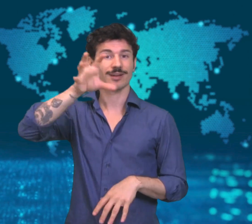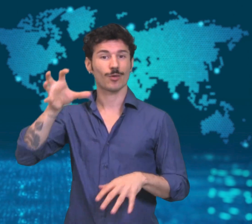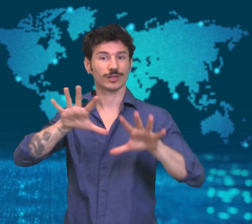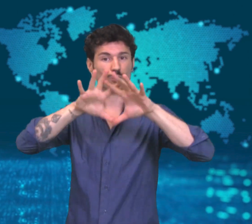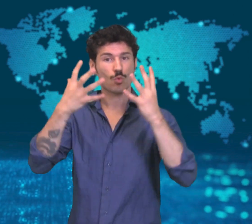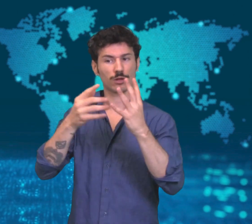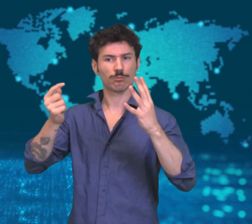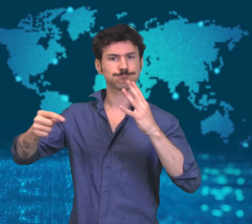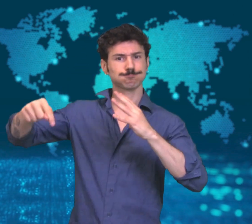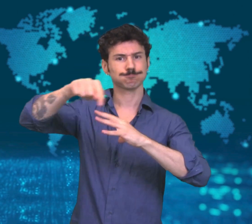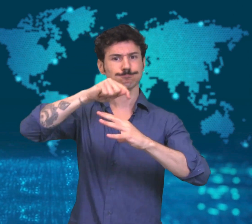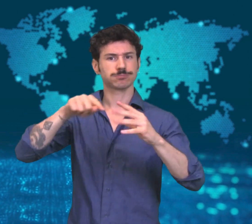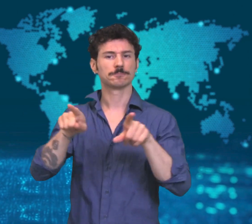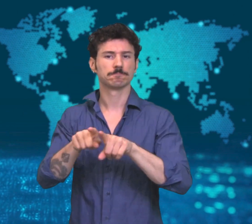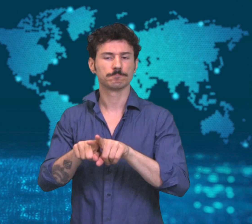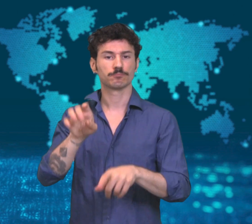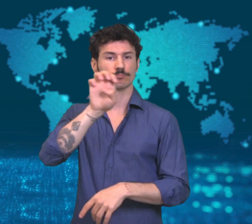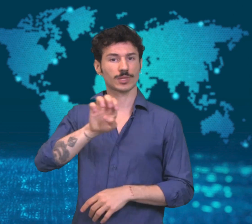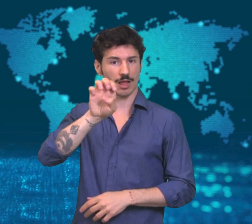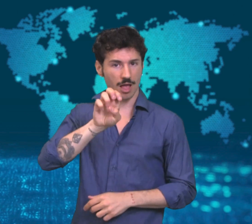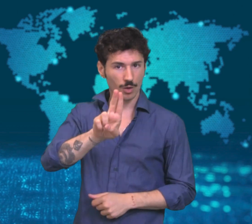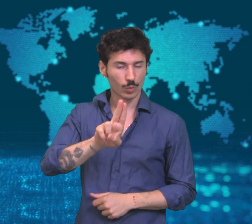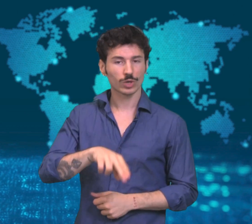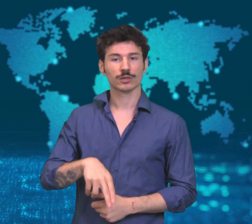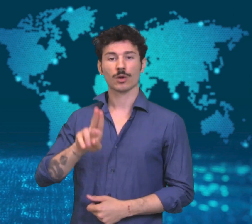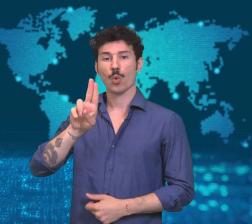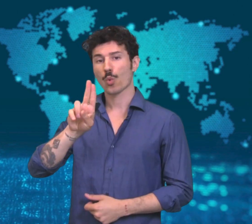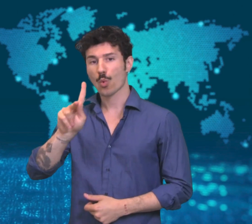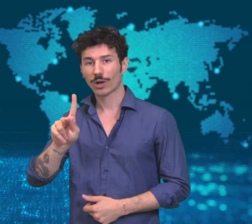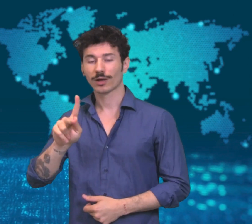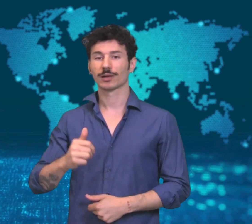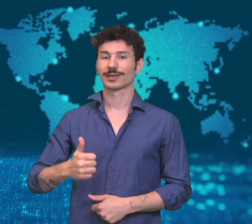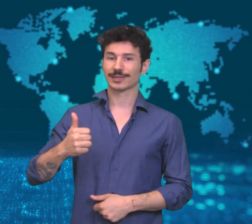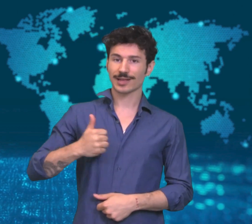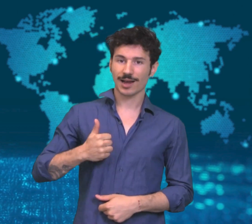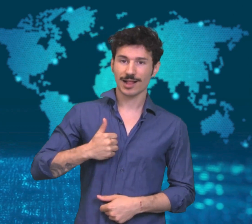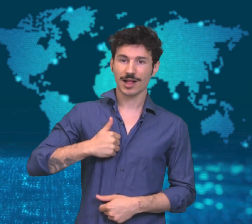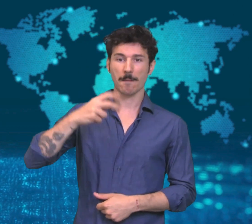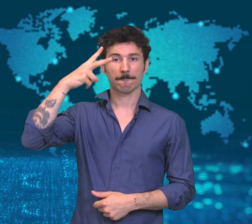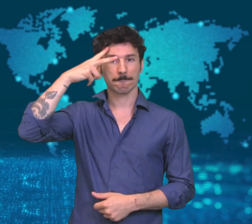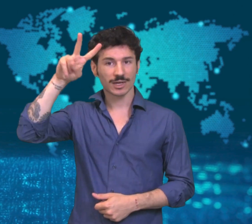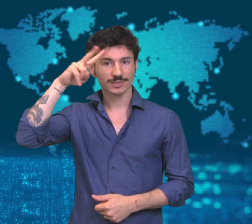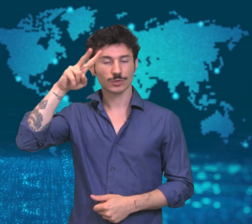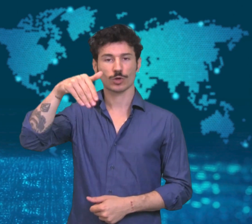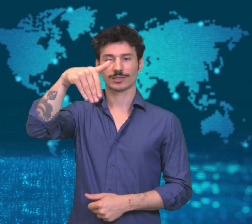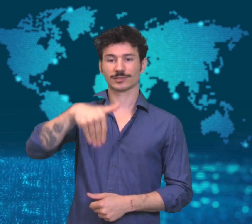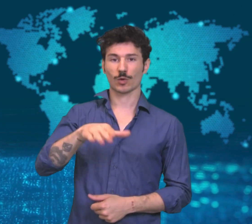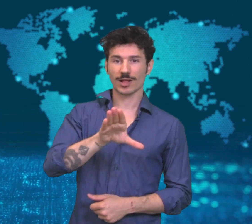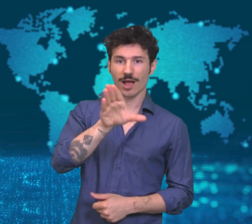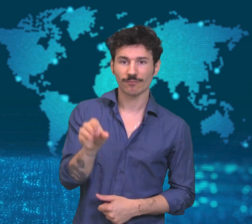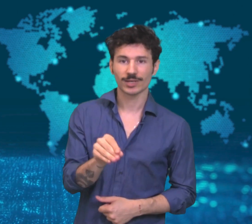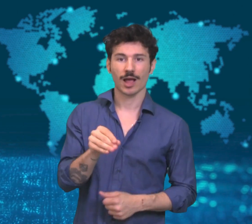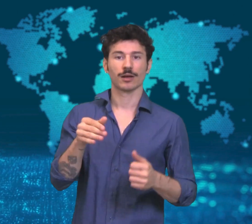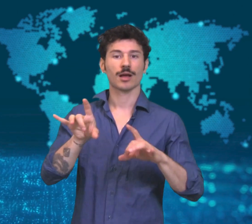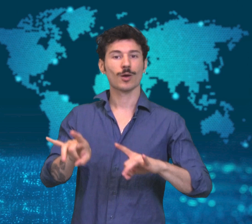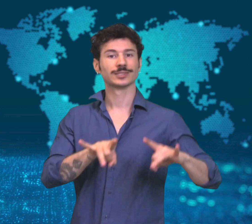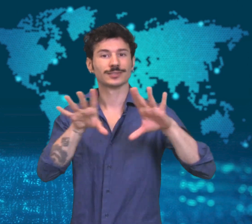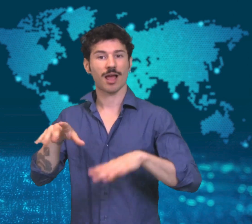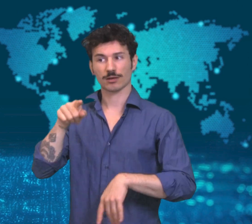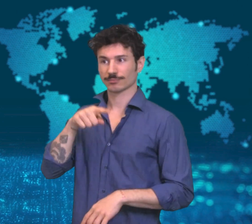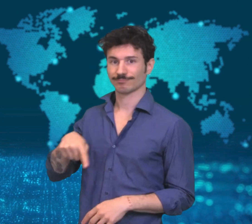A total of 77 other countries, including all countries in the European Union,